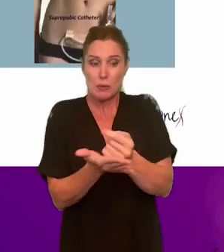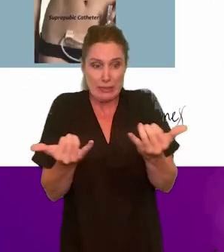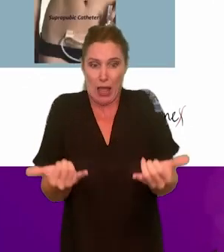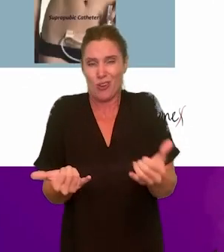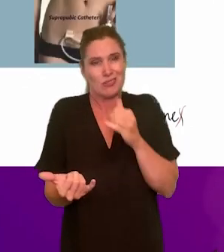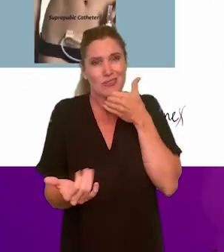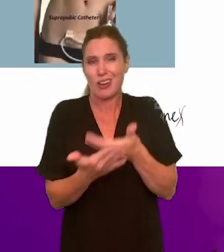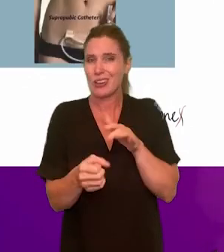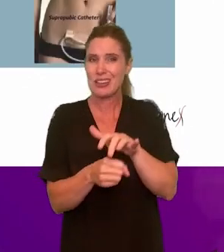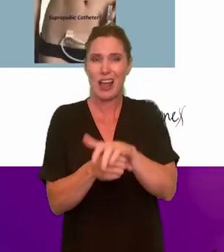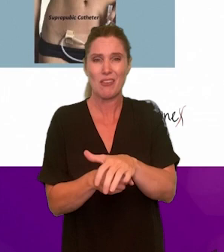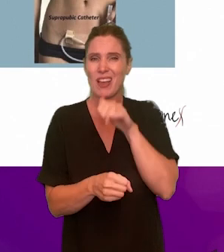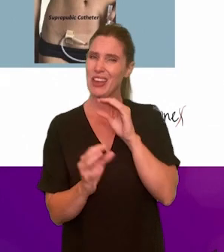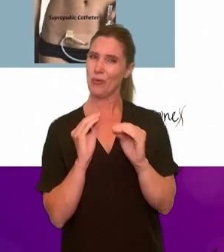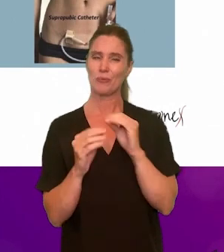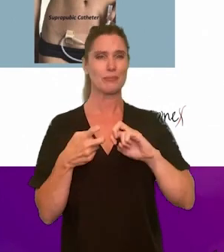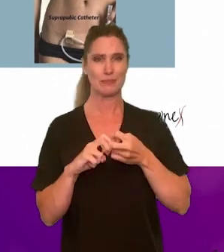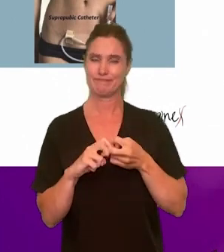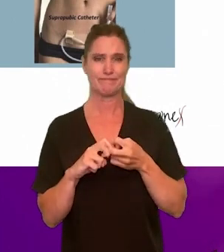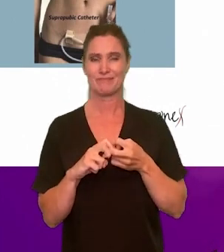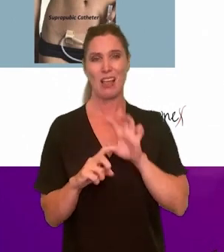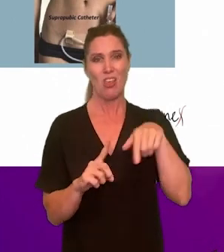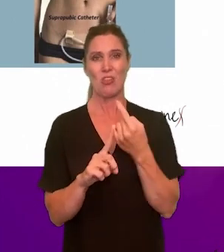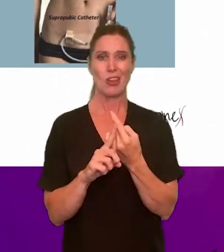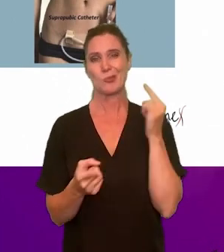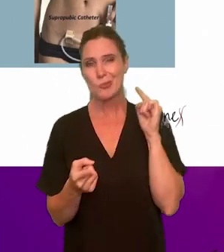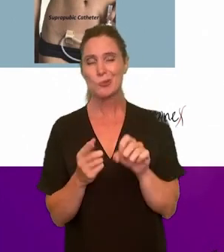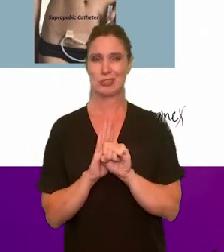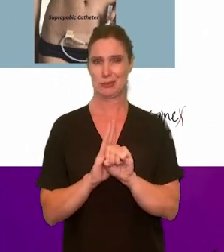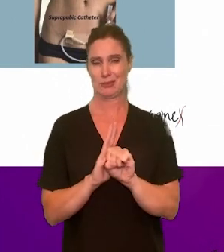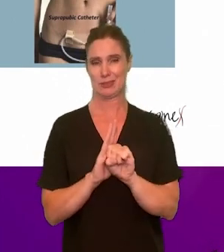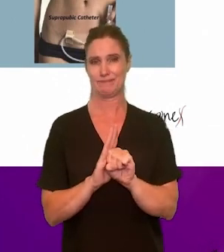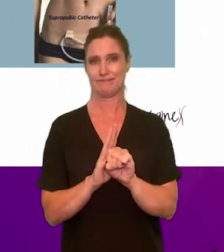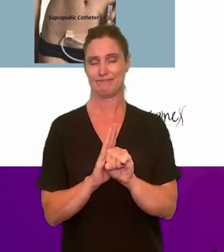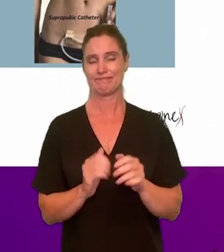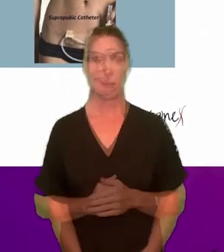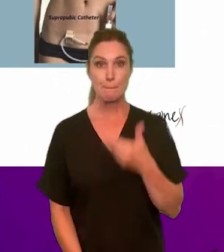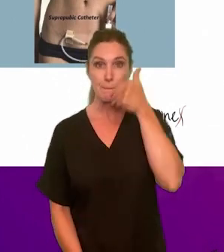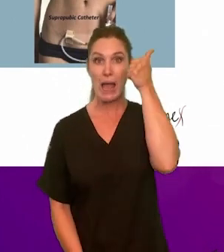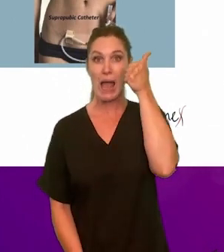because they don't fix the problems, they only reduce symptoms. At best, they're short-term solutions,